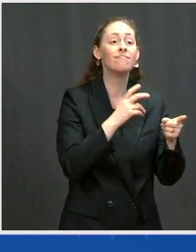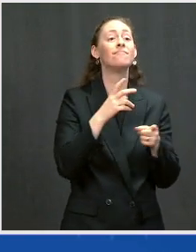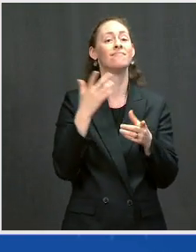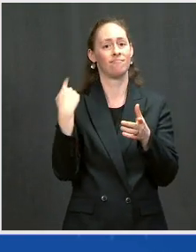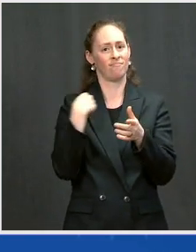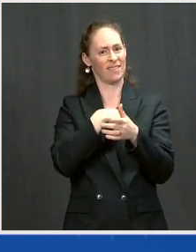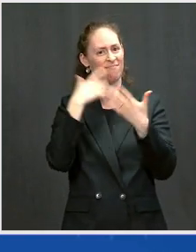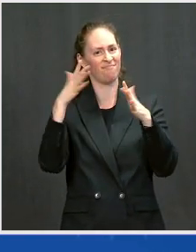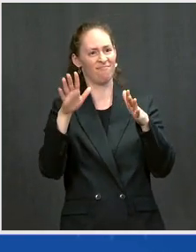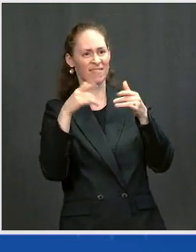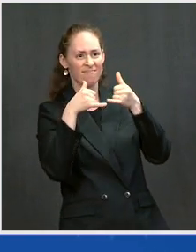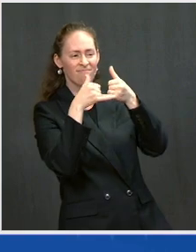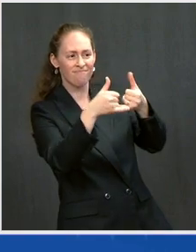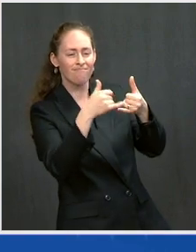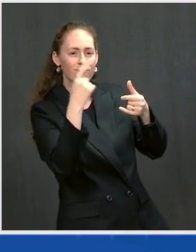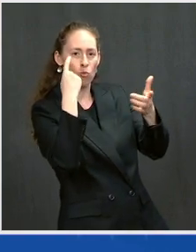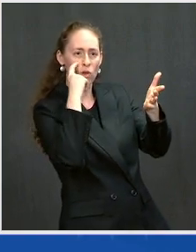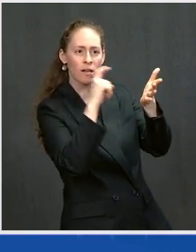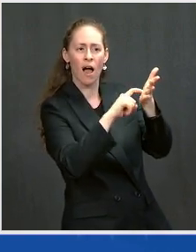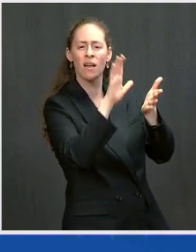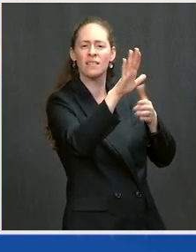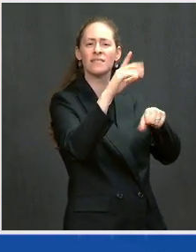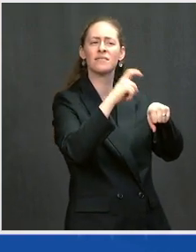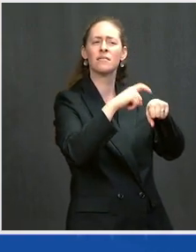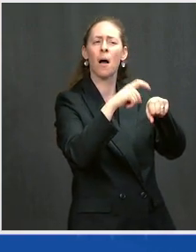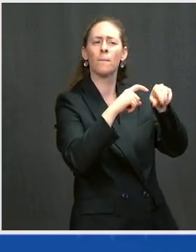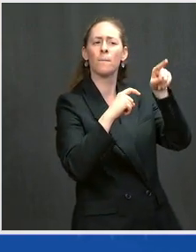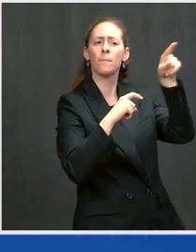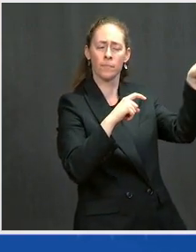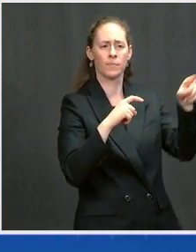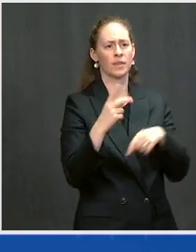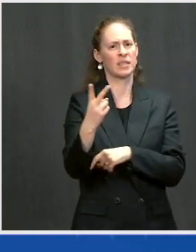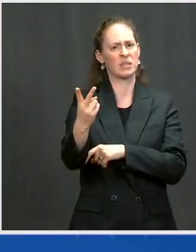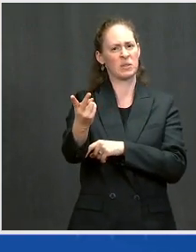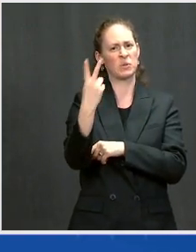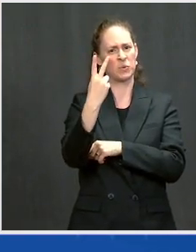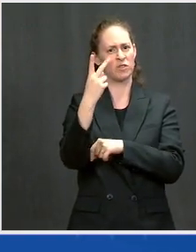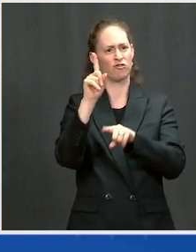two Silver Stars, two Bronze Stars with V for valor,